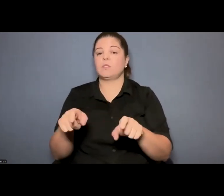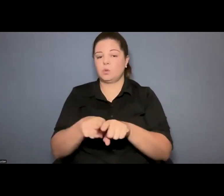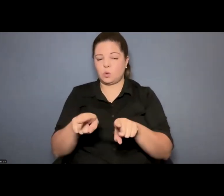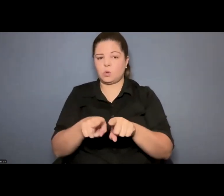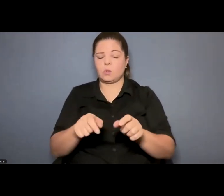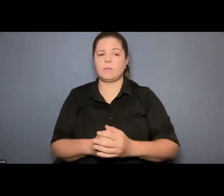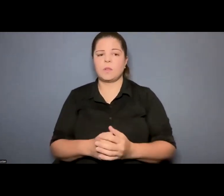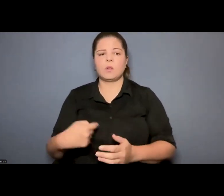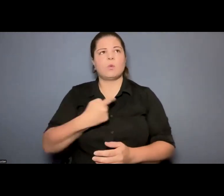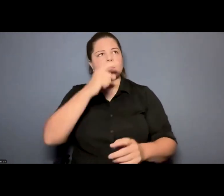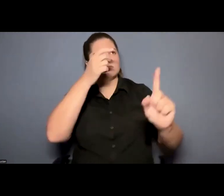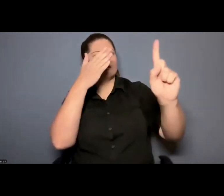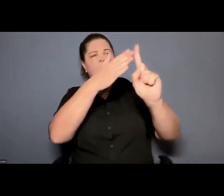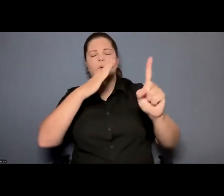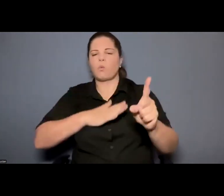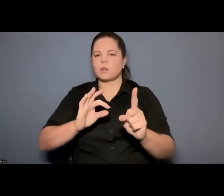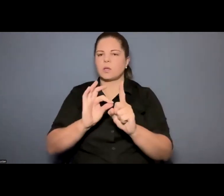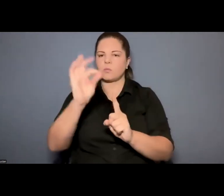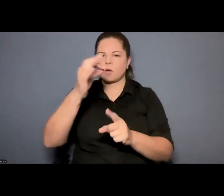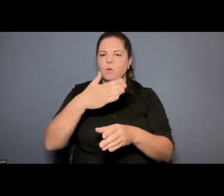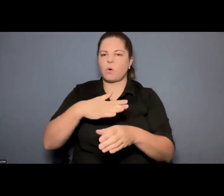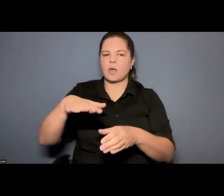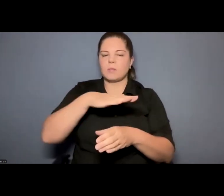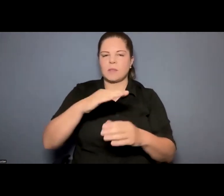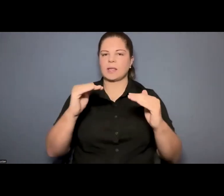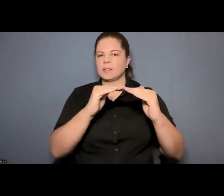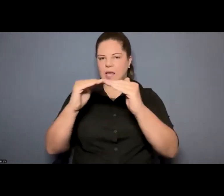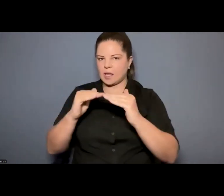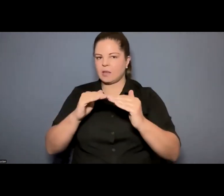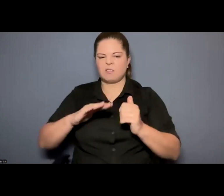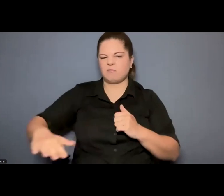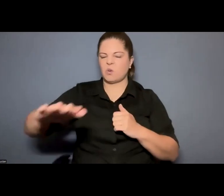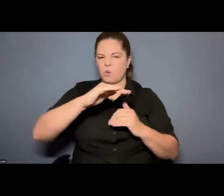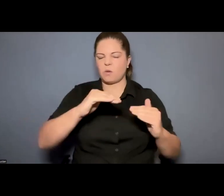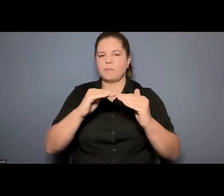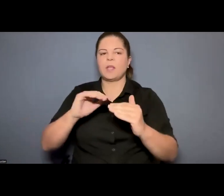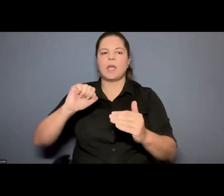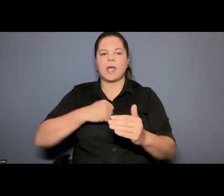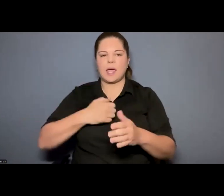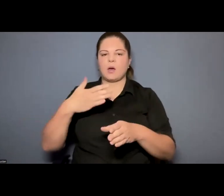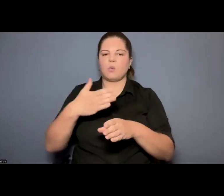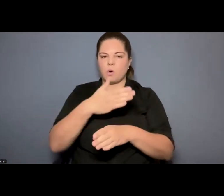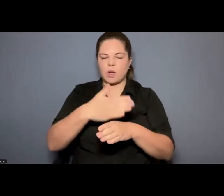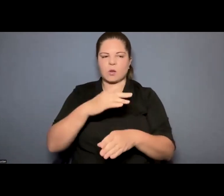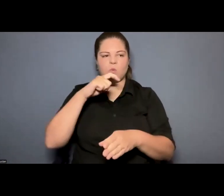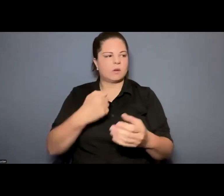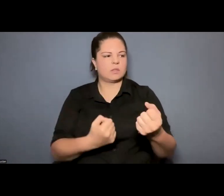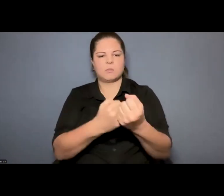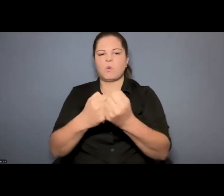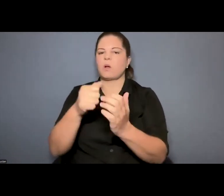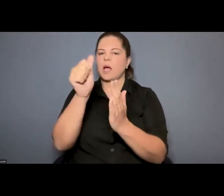standards, sector wide. Our work will support artists, arts workers and art organisations to